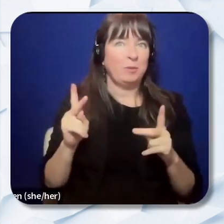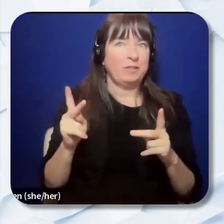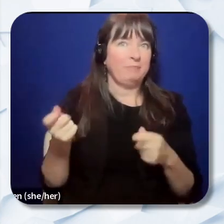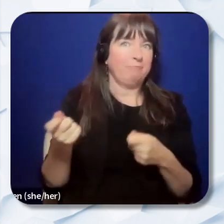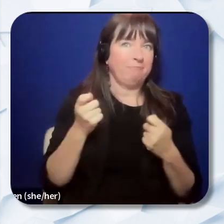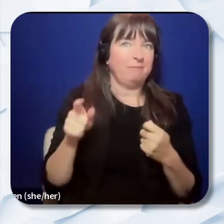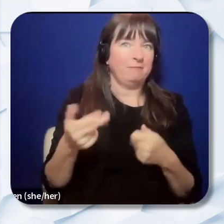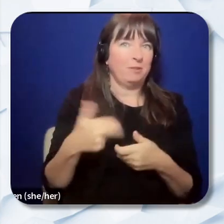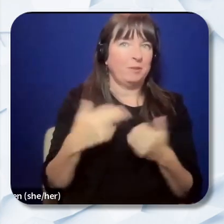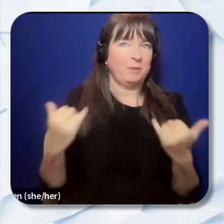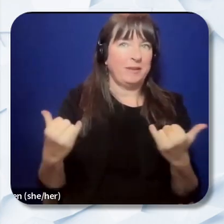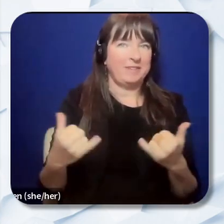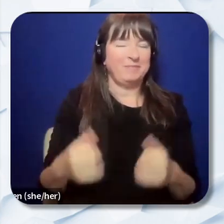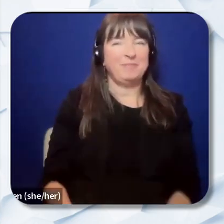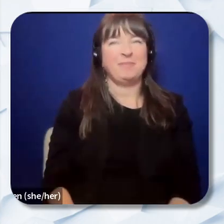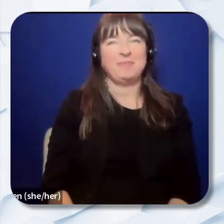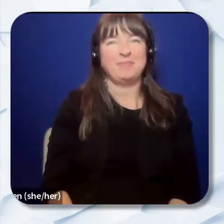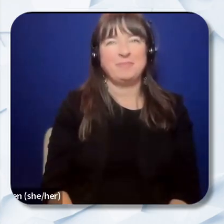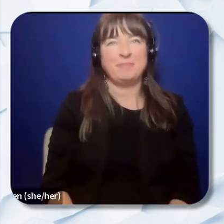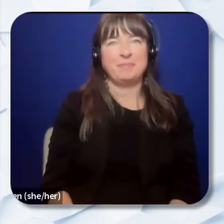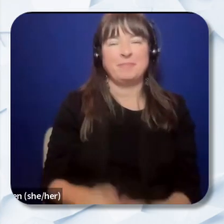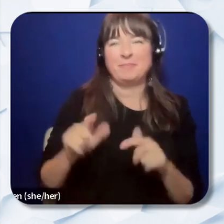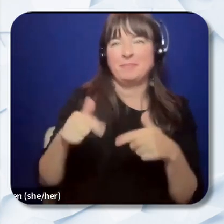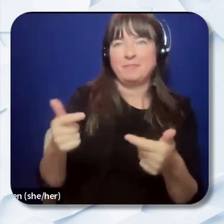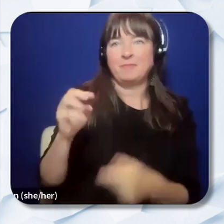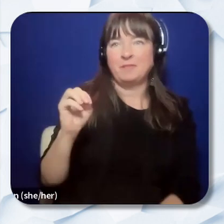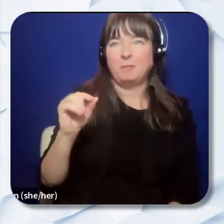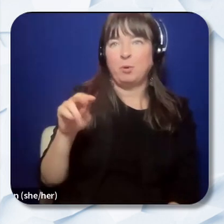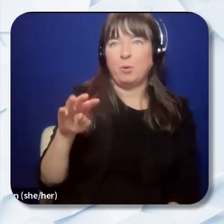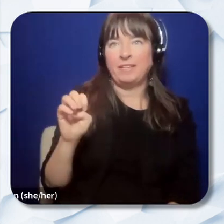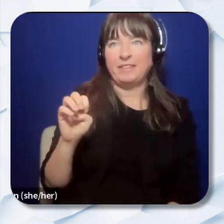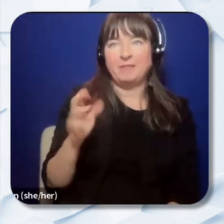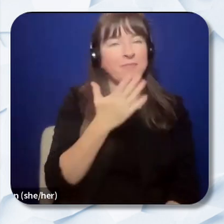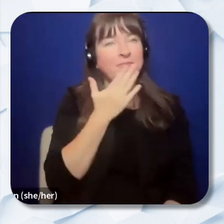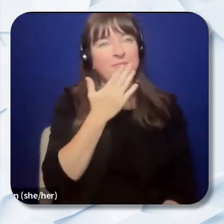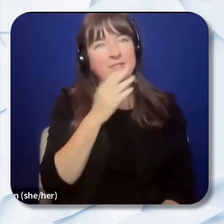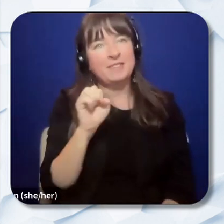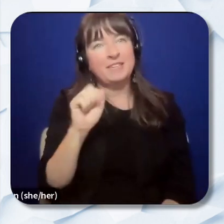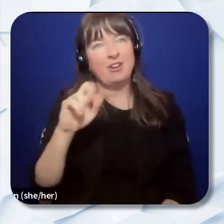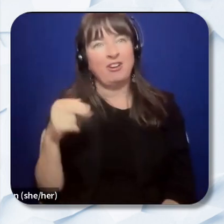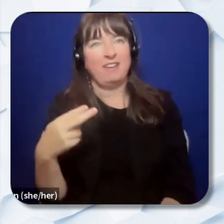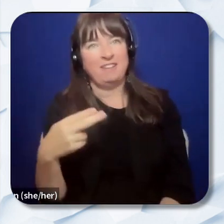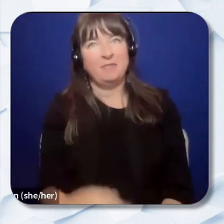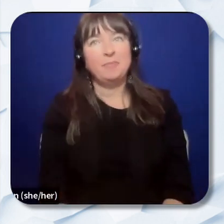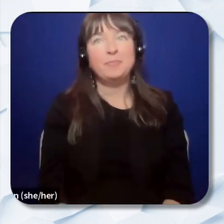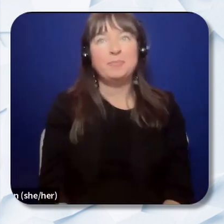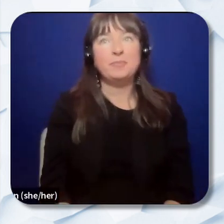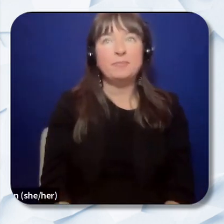us today. Next slide and over to you Monique. Monique Williams: Thank you Sarah. CLASS is